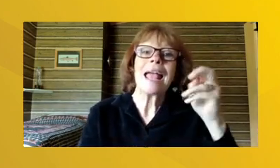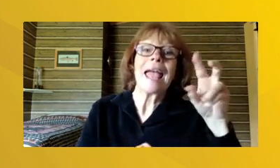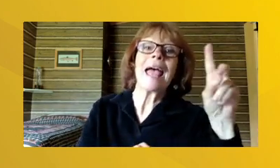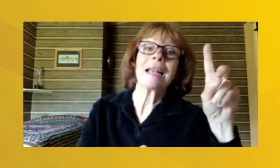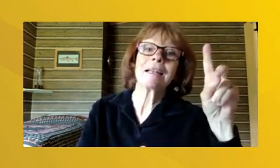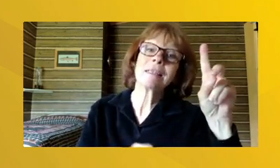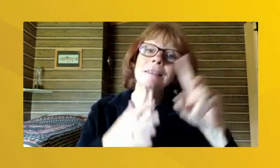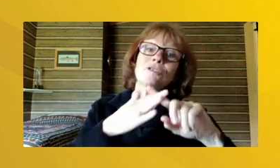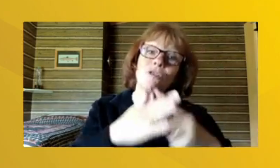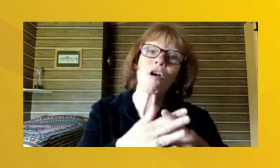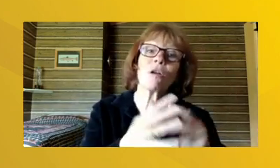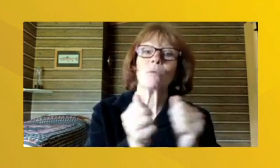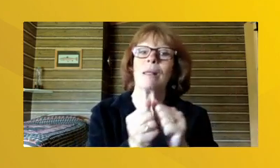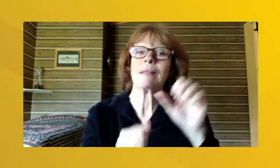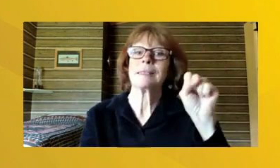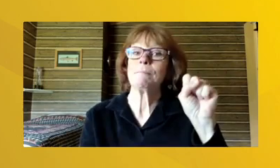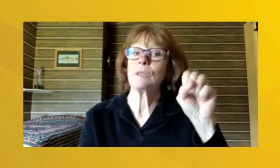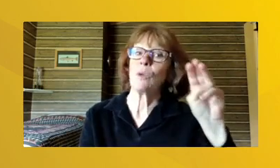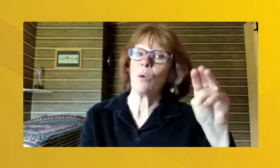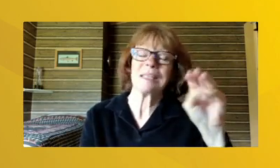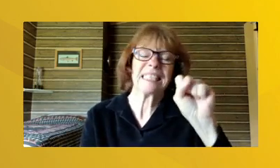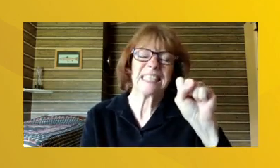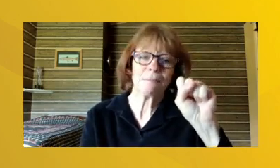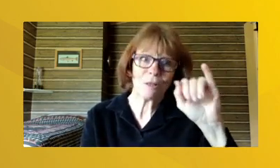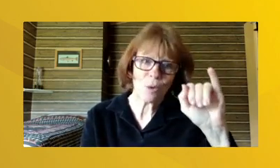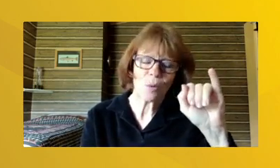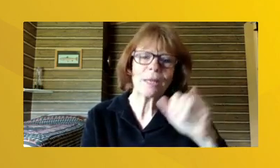So it sparked from those virtual field trips.